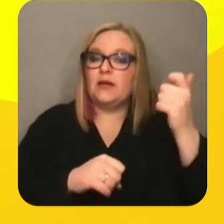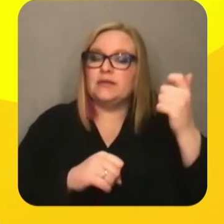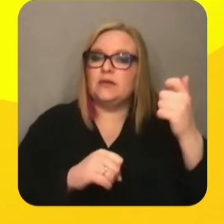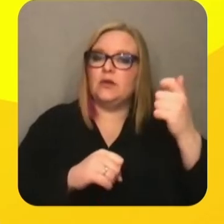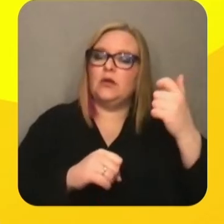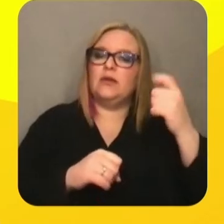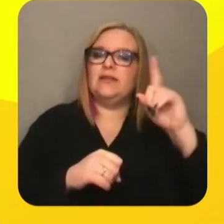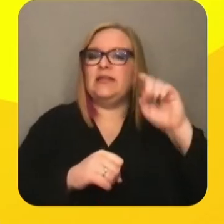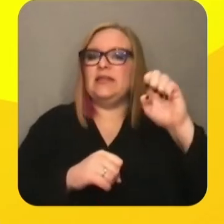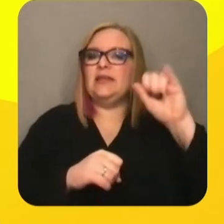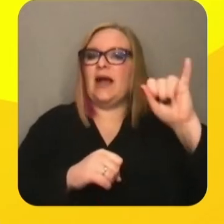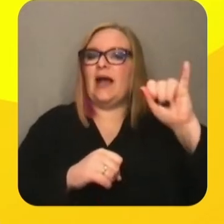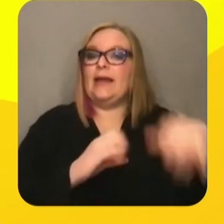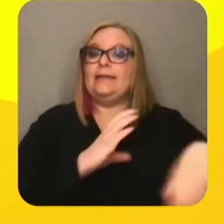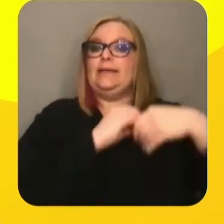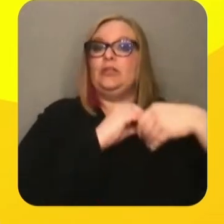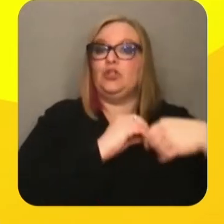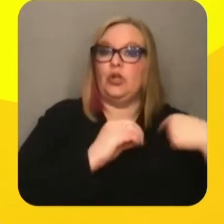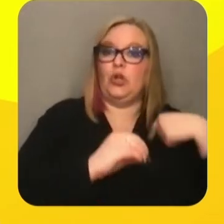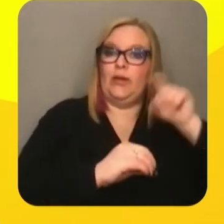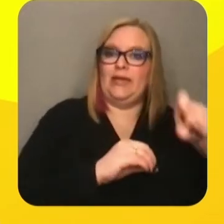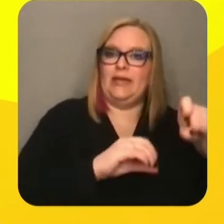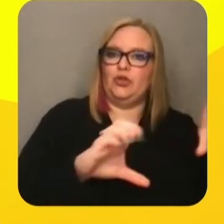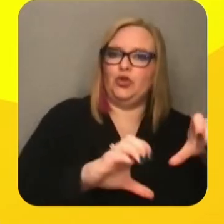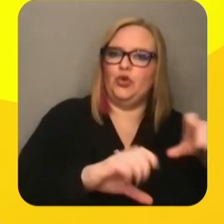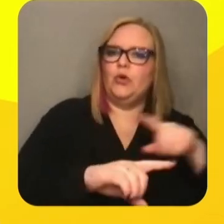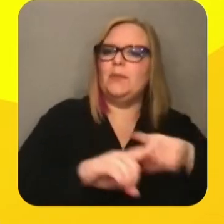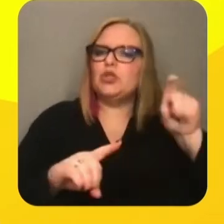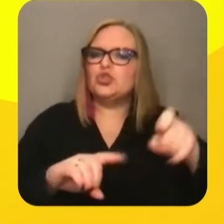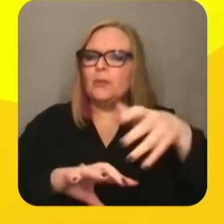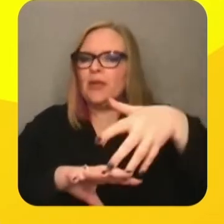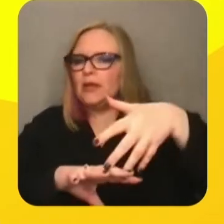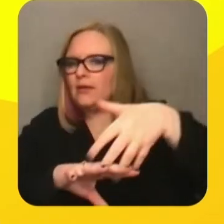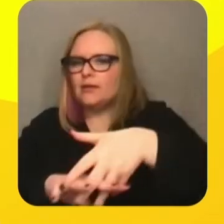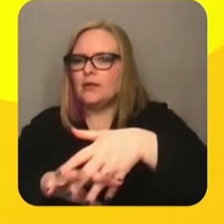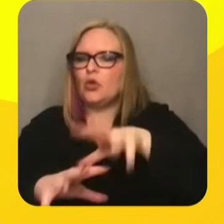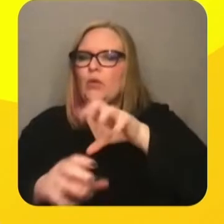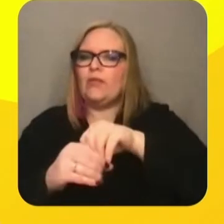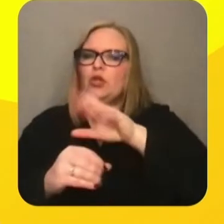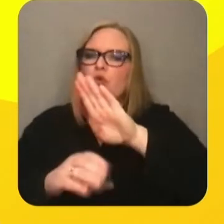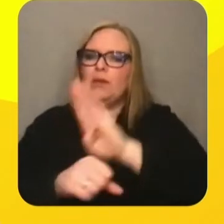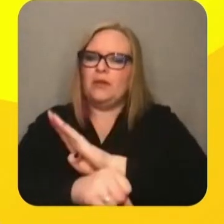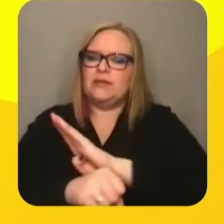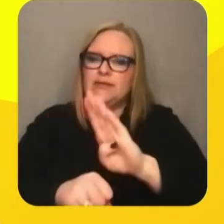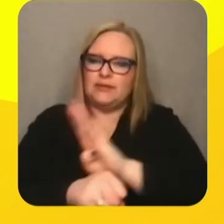and it is meant to be fundamental to your business. So, I think that you guys, it's not that's to be easy to articulate,